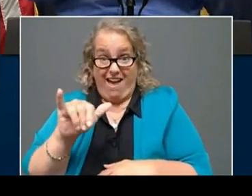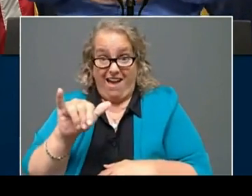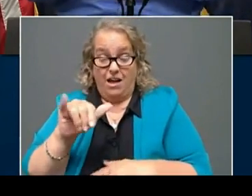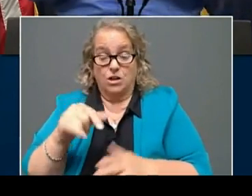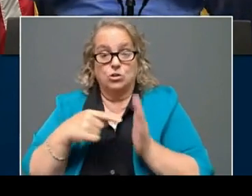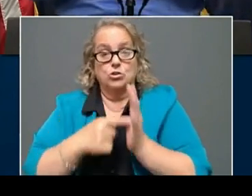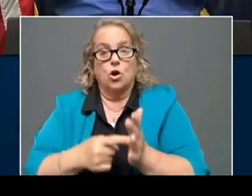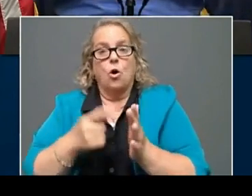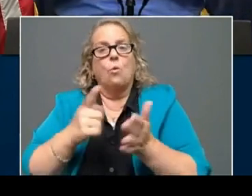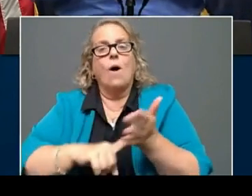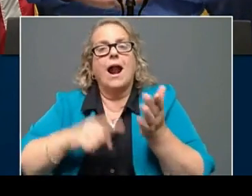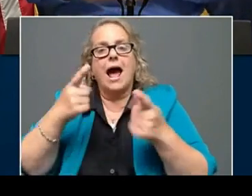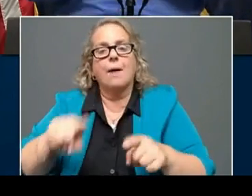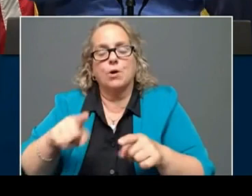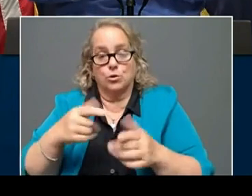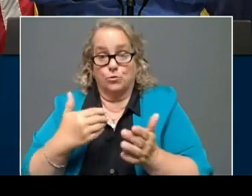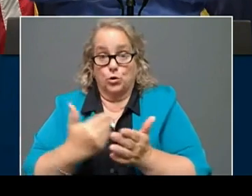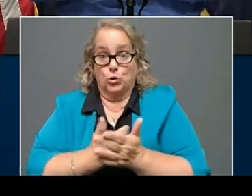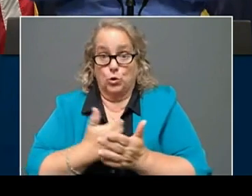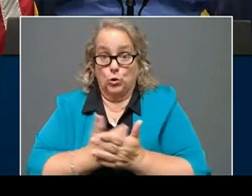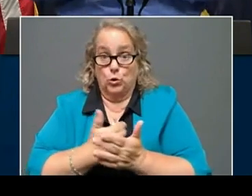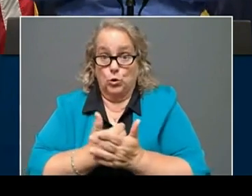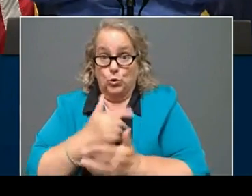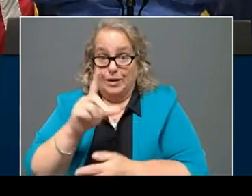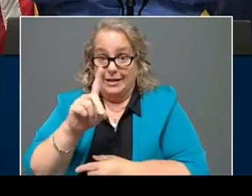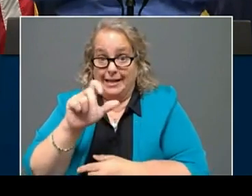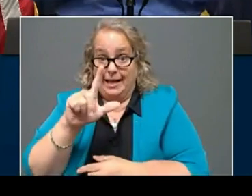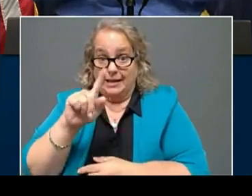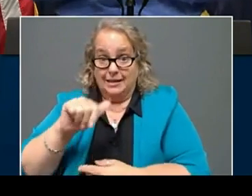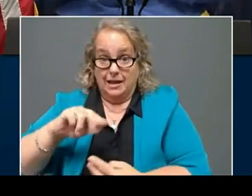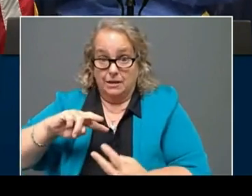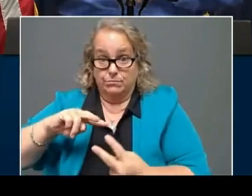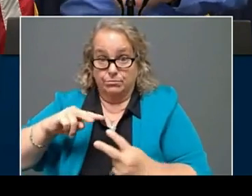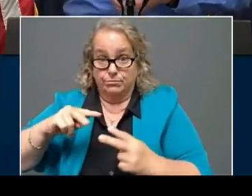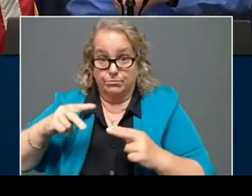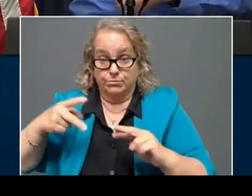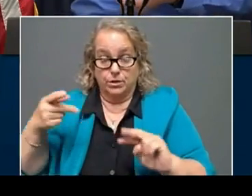that's more weaponized, more effective in spreading itself between people. The